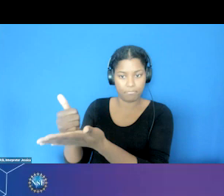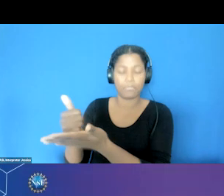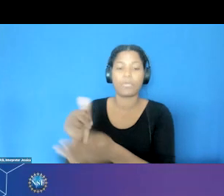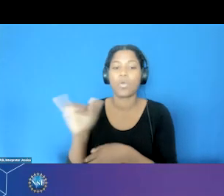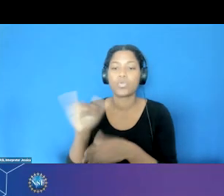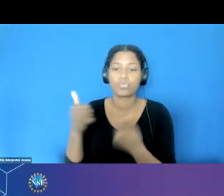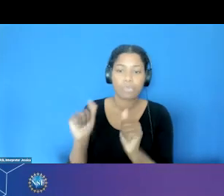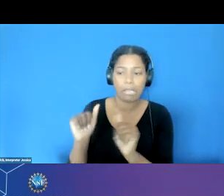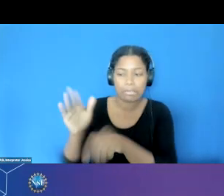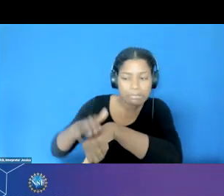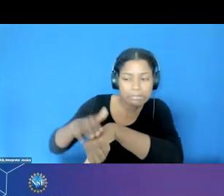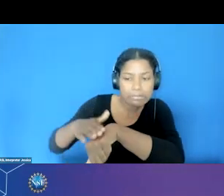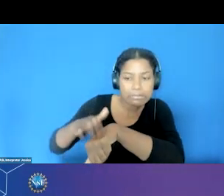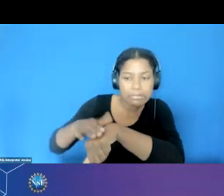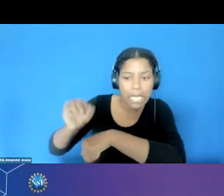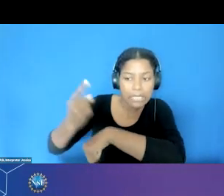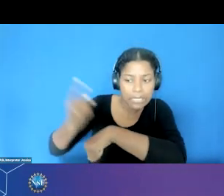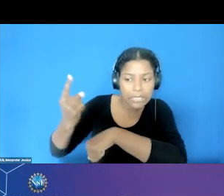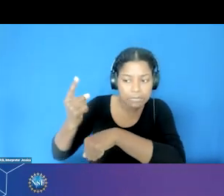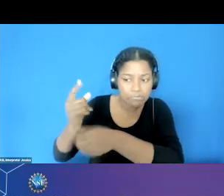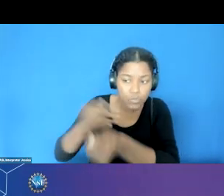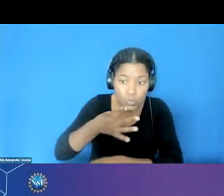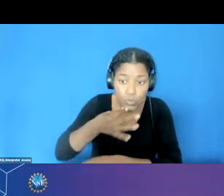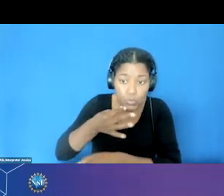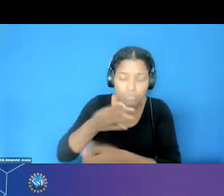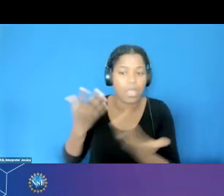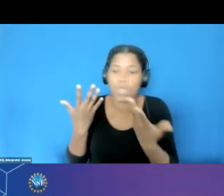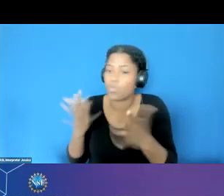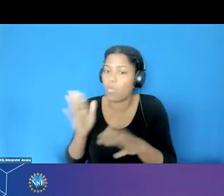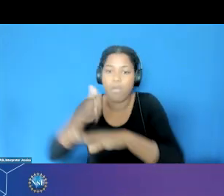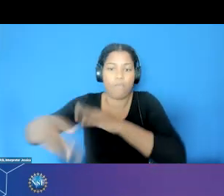And we're trying to give you that reminder notice so that you don't become overdue.